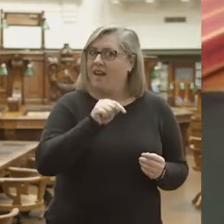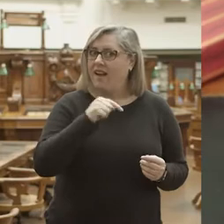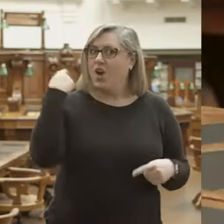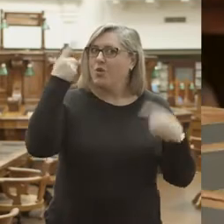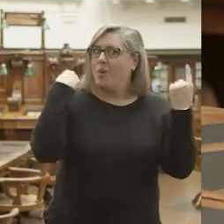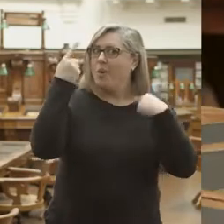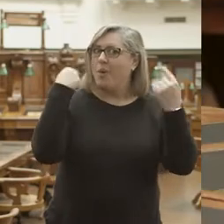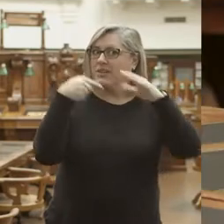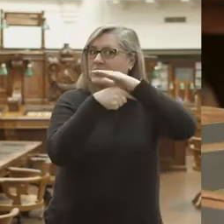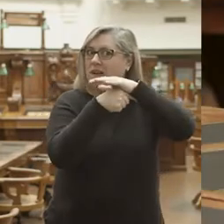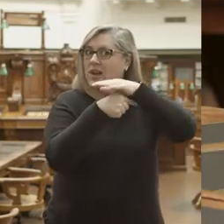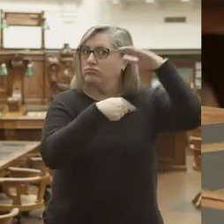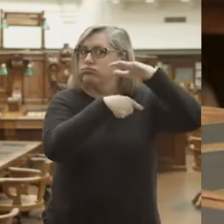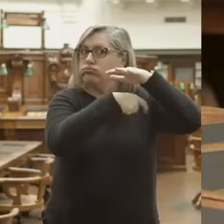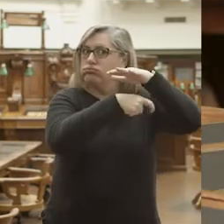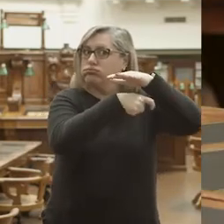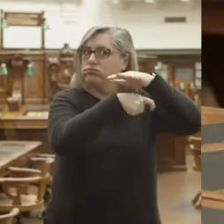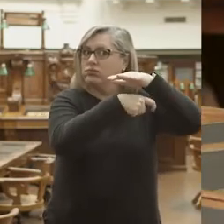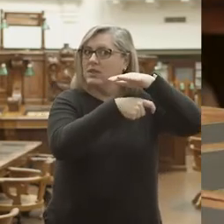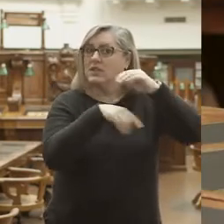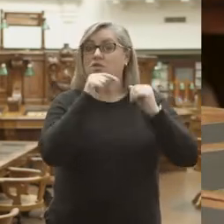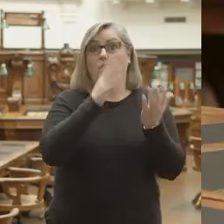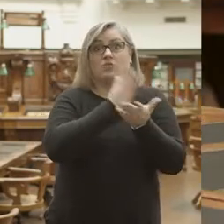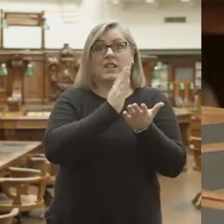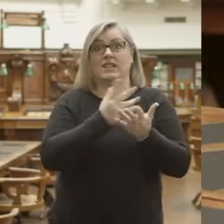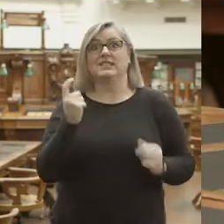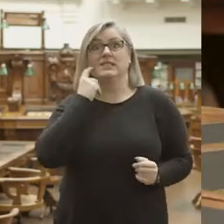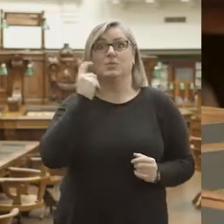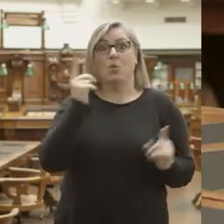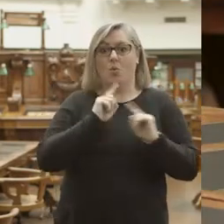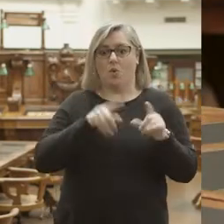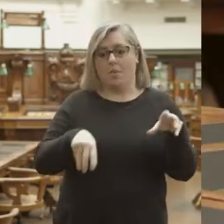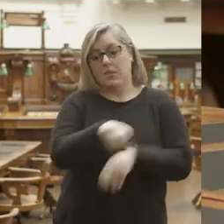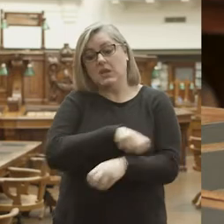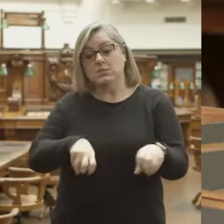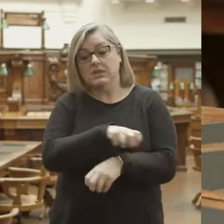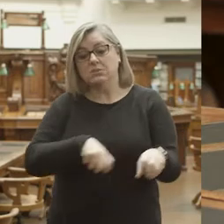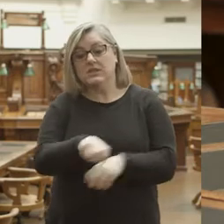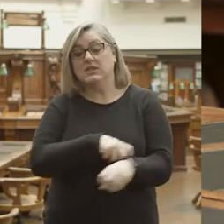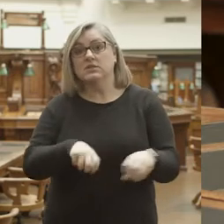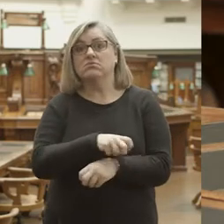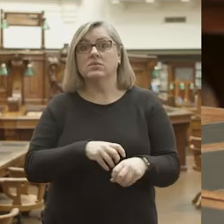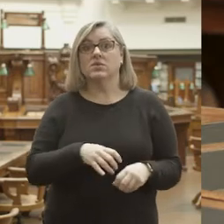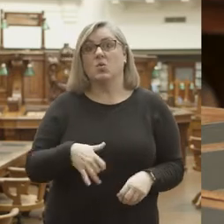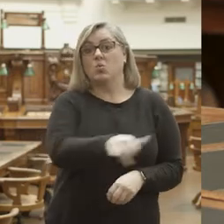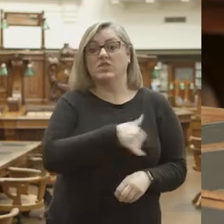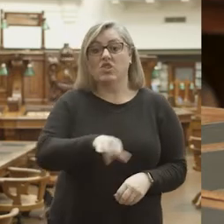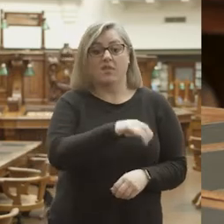that's what's making the sound. So, it's just a simple matter of mixing up the match boxes, whichever one they choose